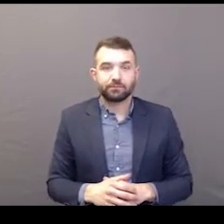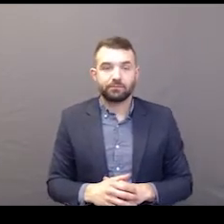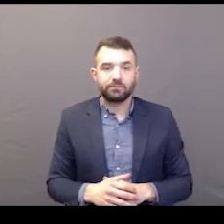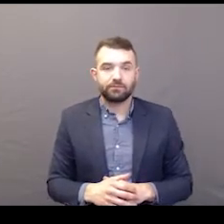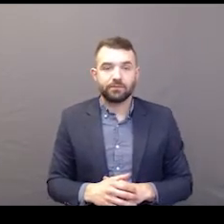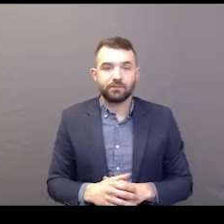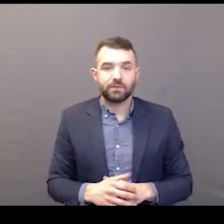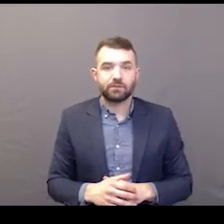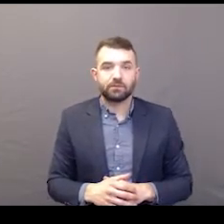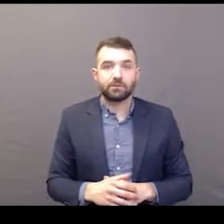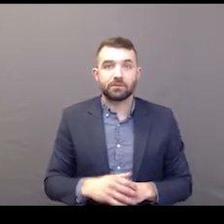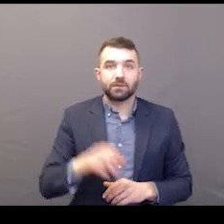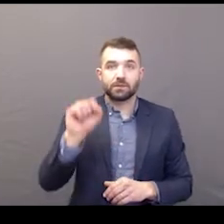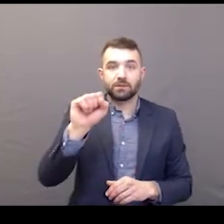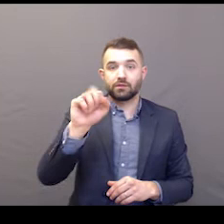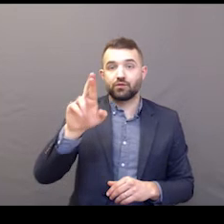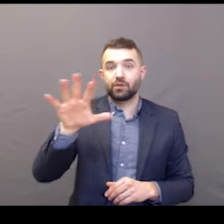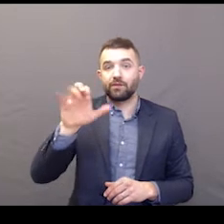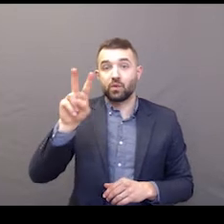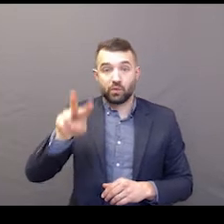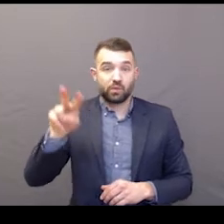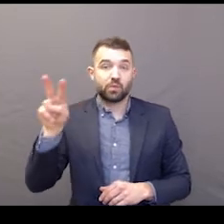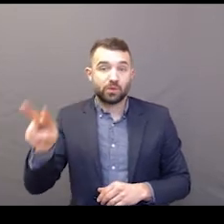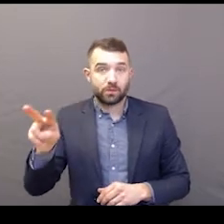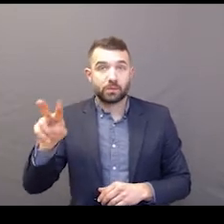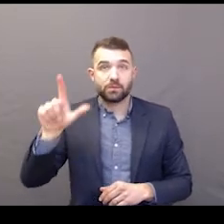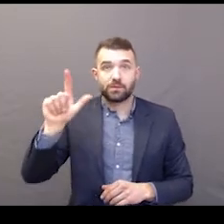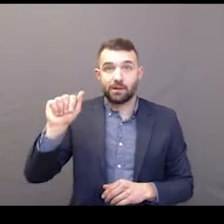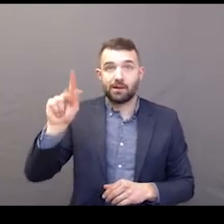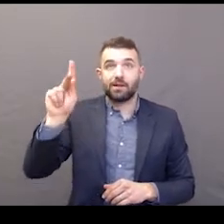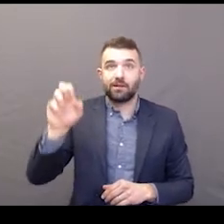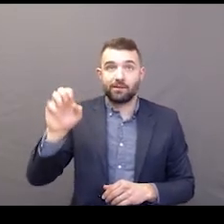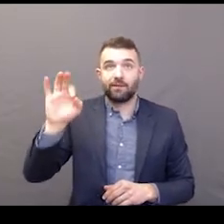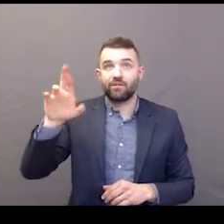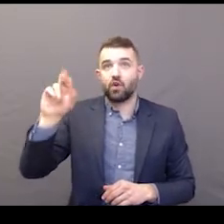Along SR 522 in Lake Forest Park, we are proposing to locate stations at: